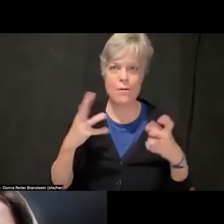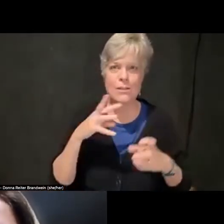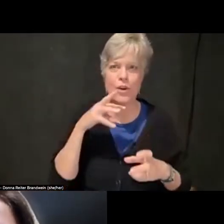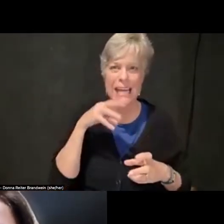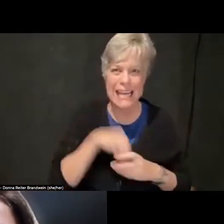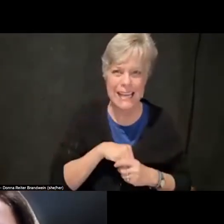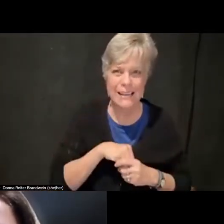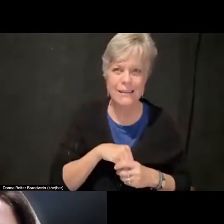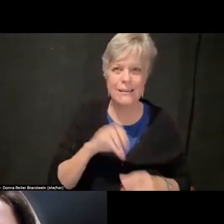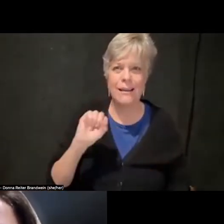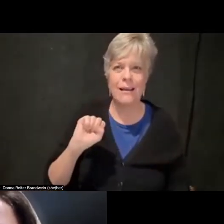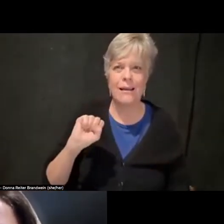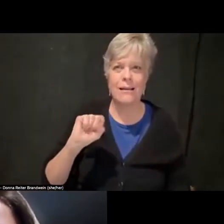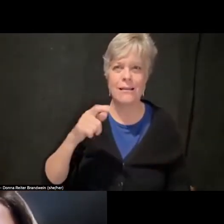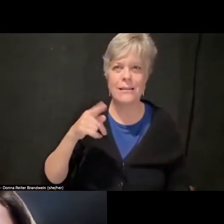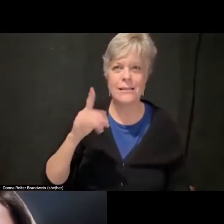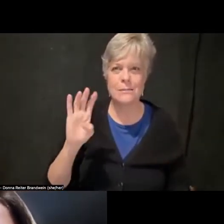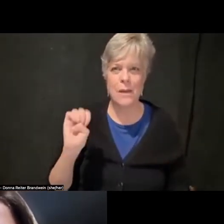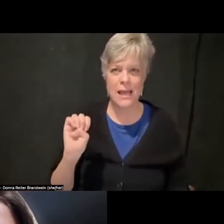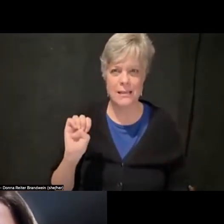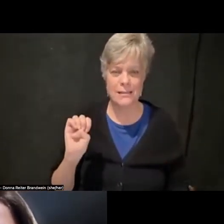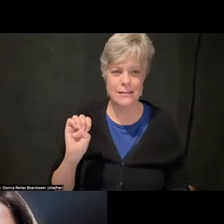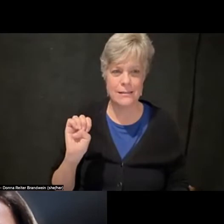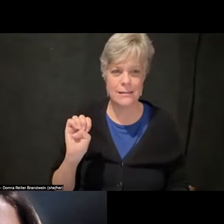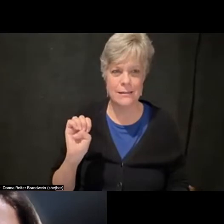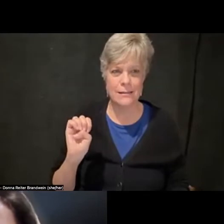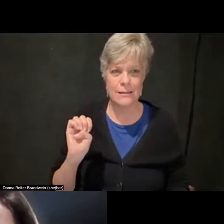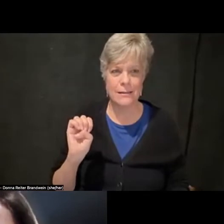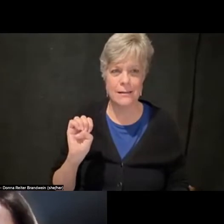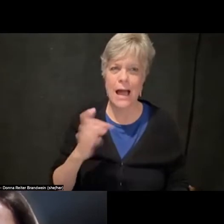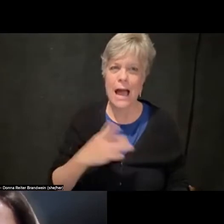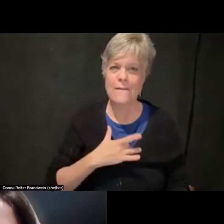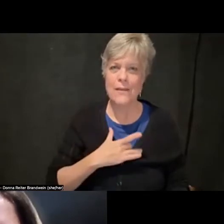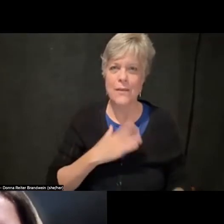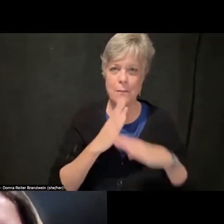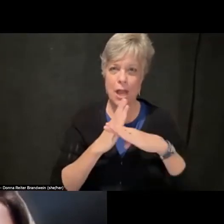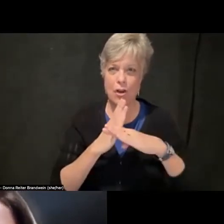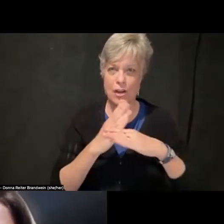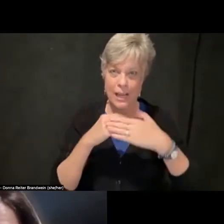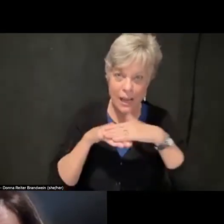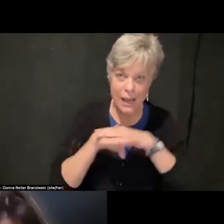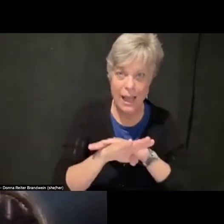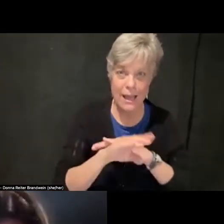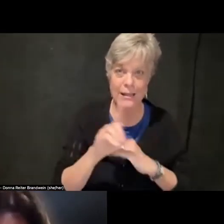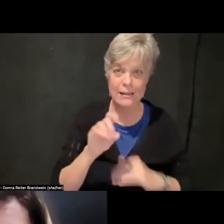so I feel like the barrier to get access to the data was removed.